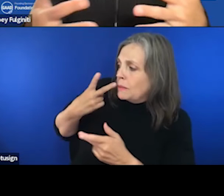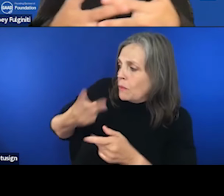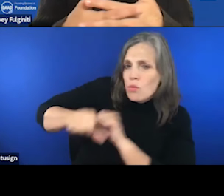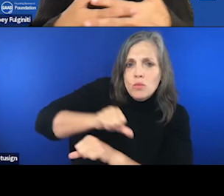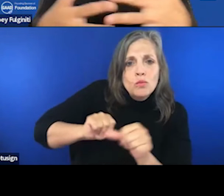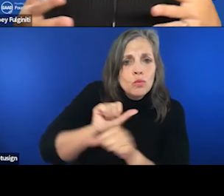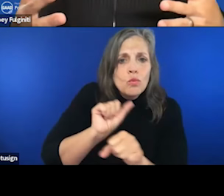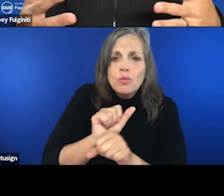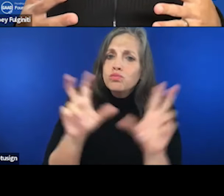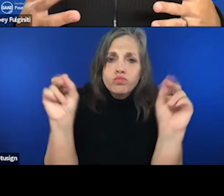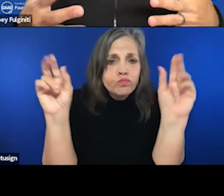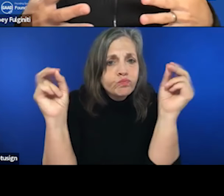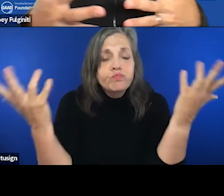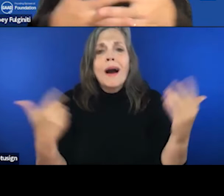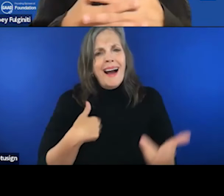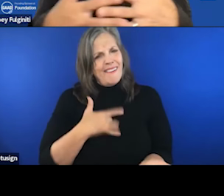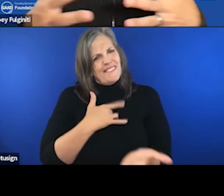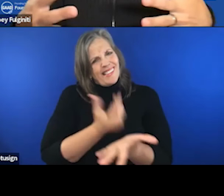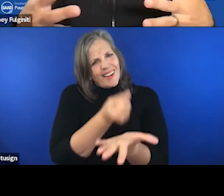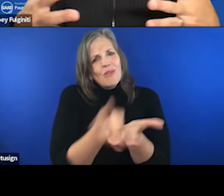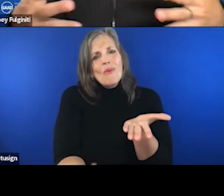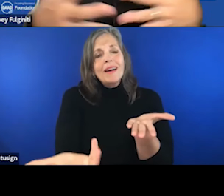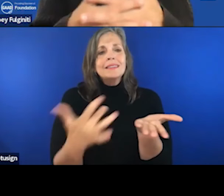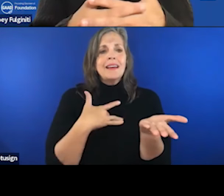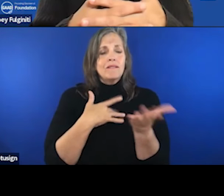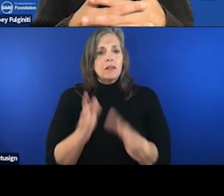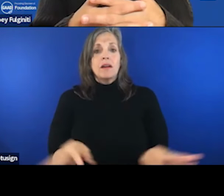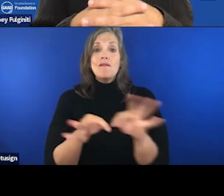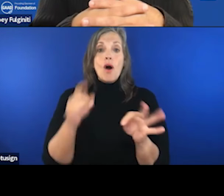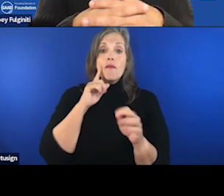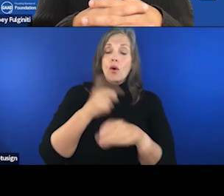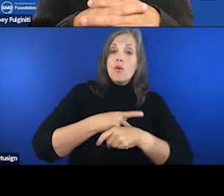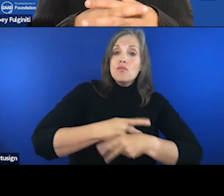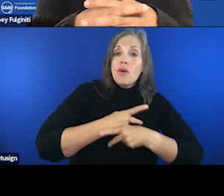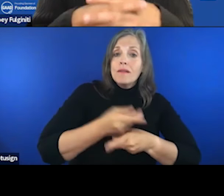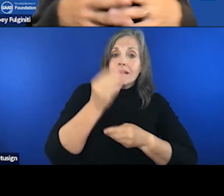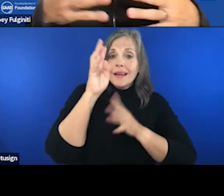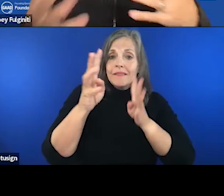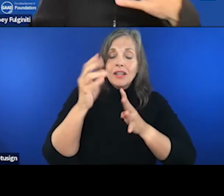it would be very valuable for productivity and innovation if we all came together so at when